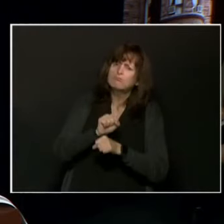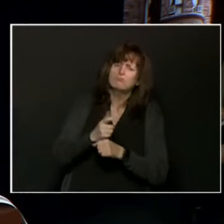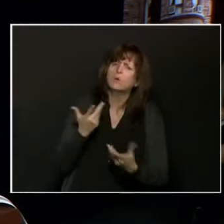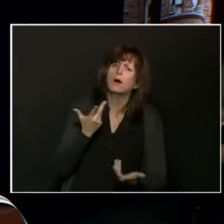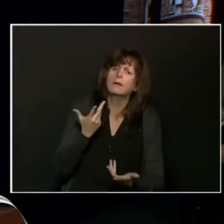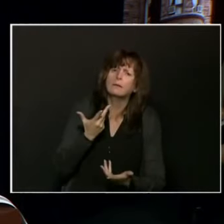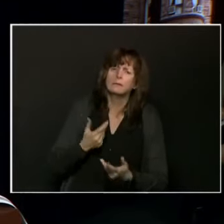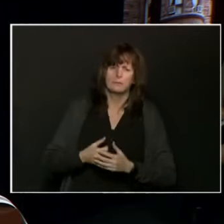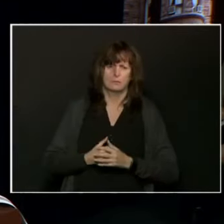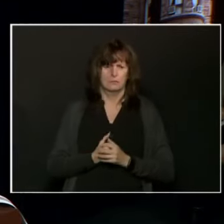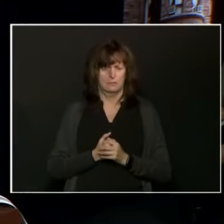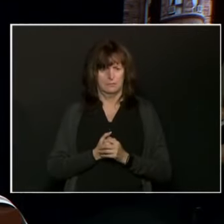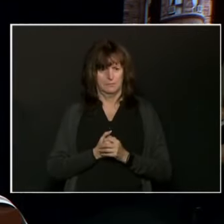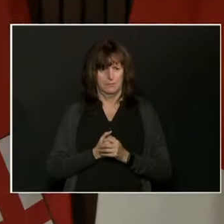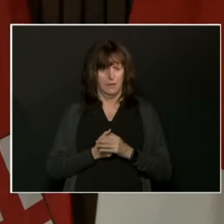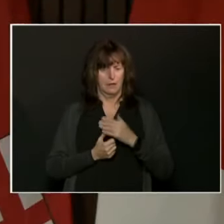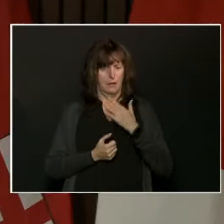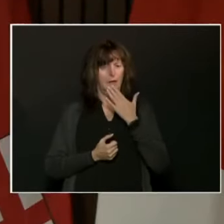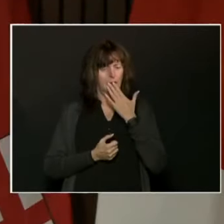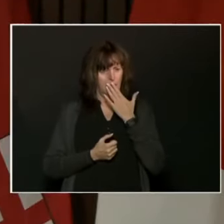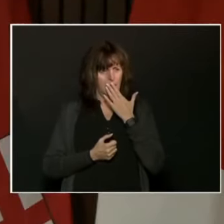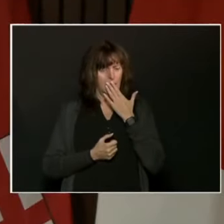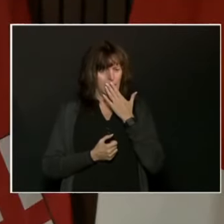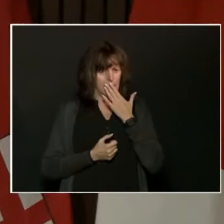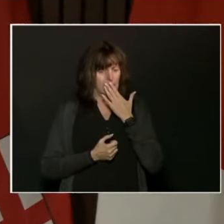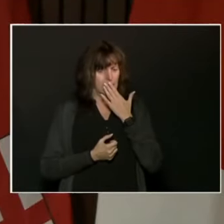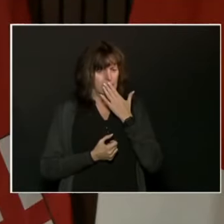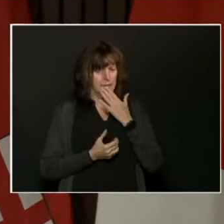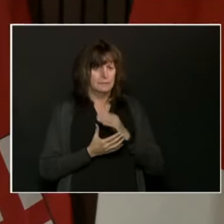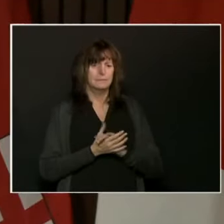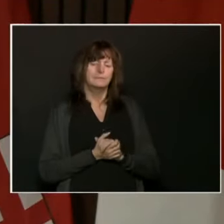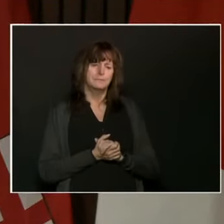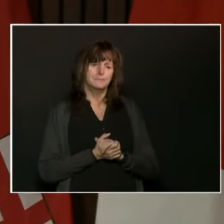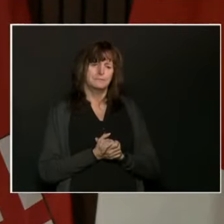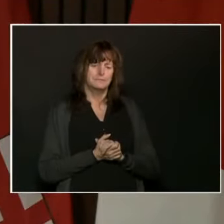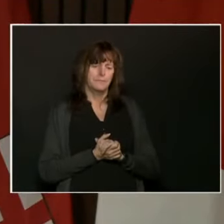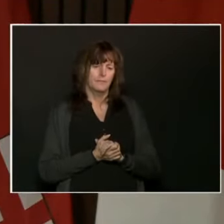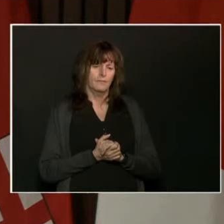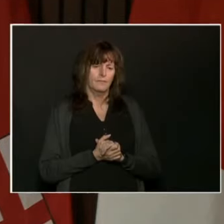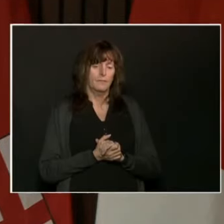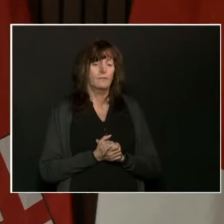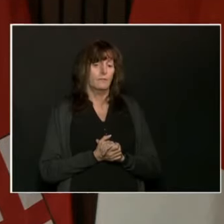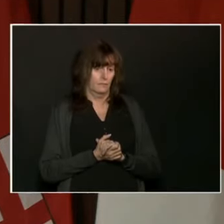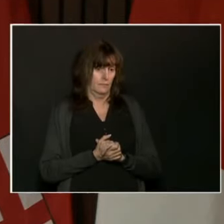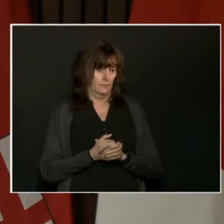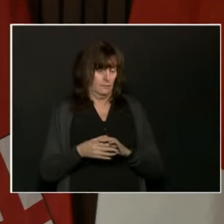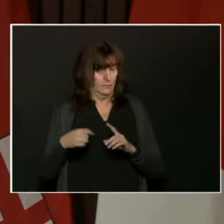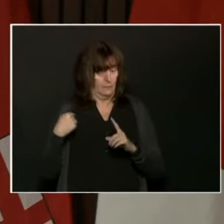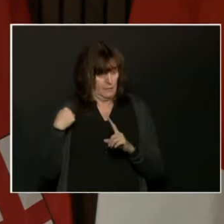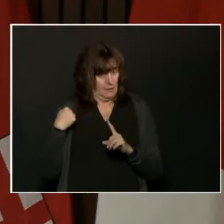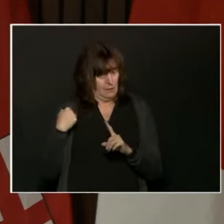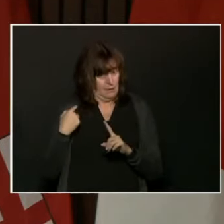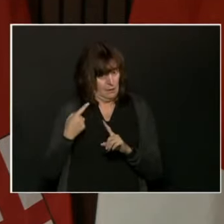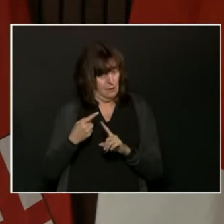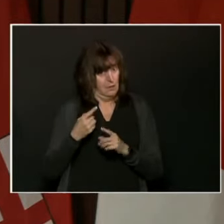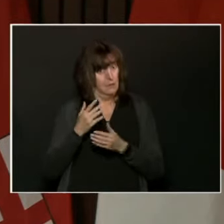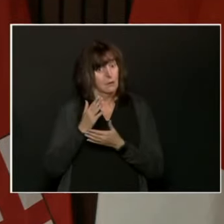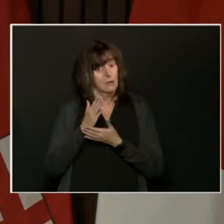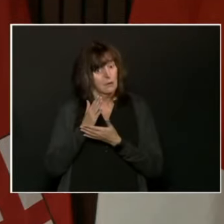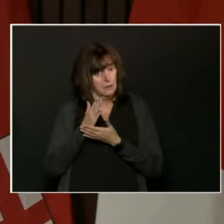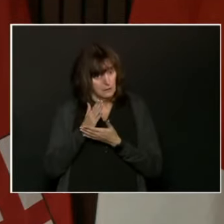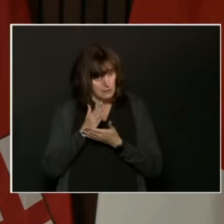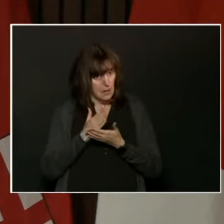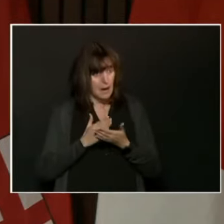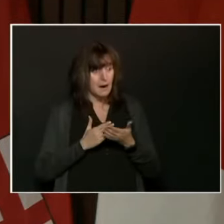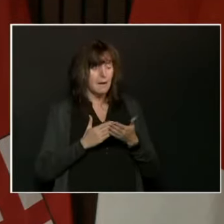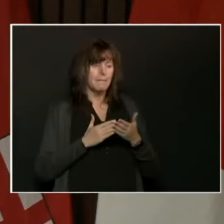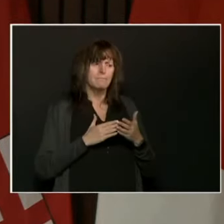THESE NUMBERS REALLY MEAN?